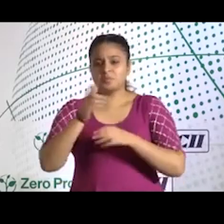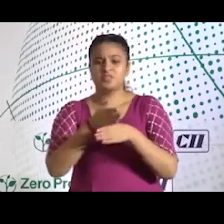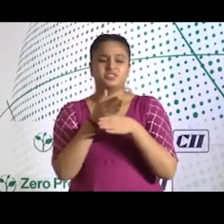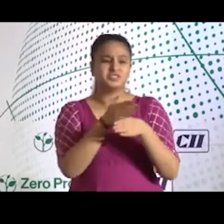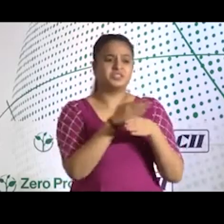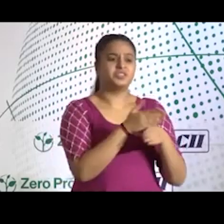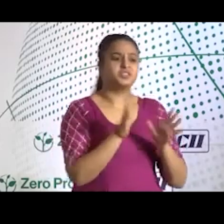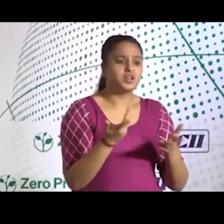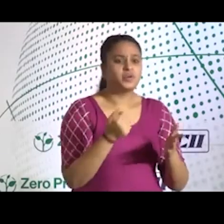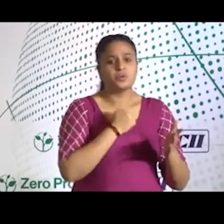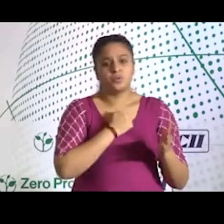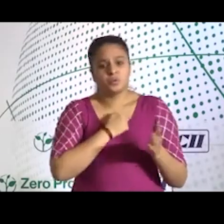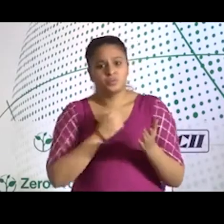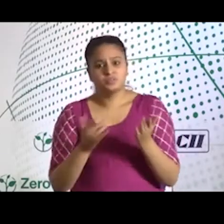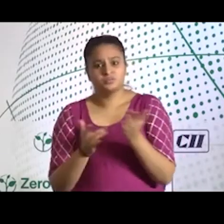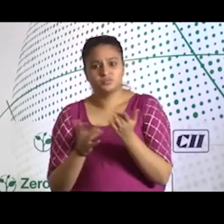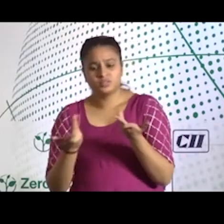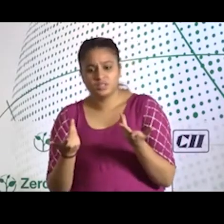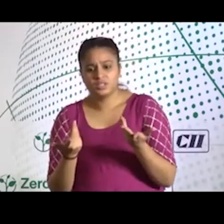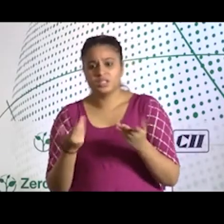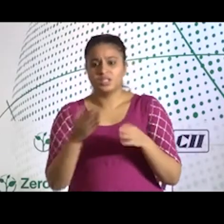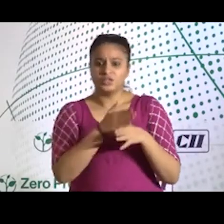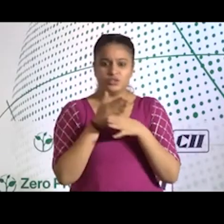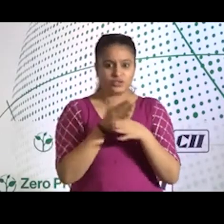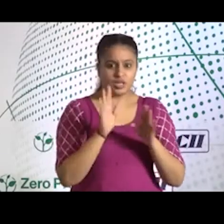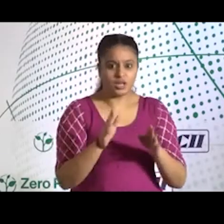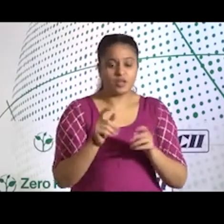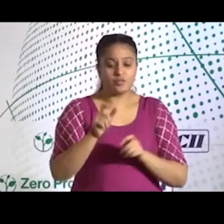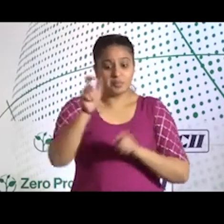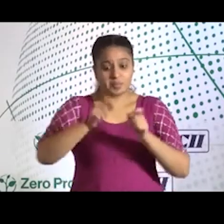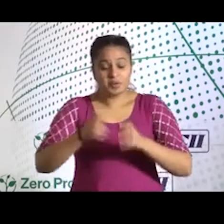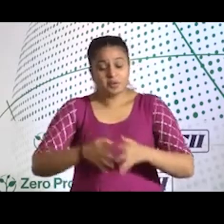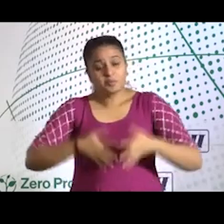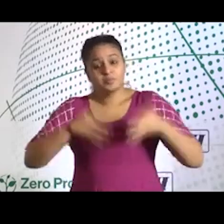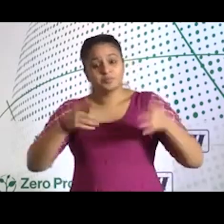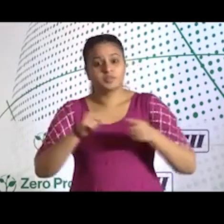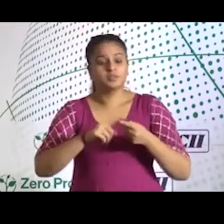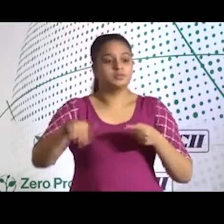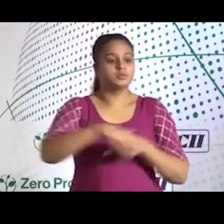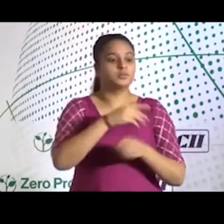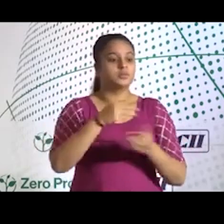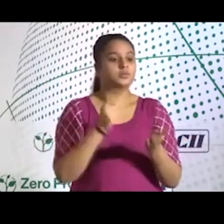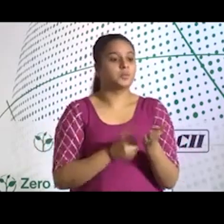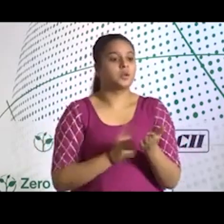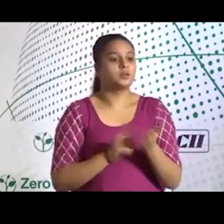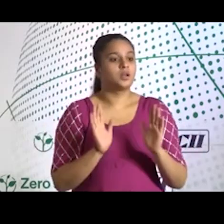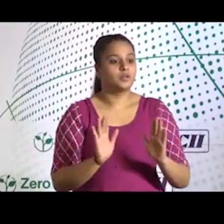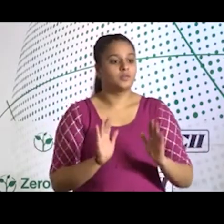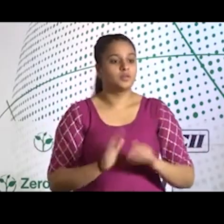in other industries as well, there is a huge demand for engineers at the end of each of this program.